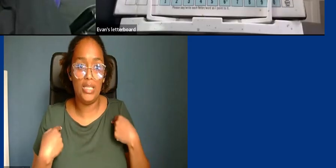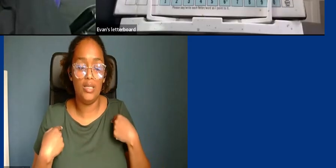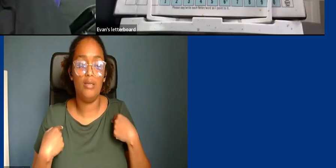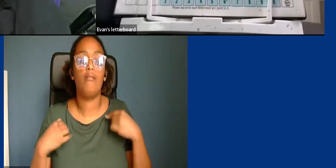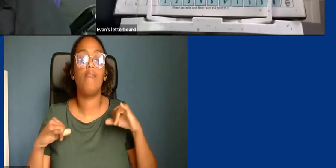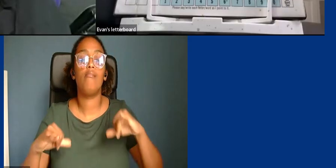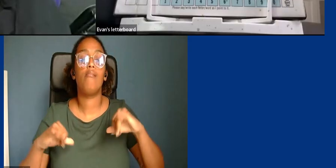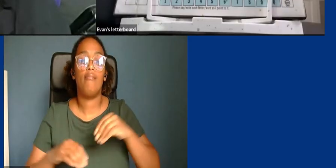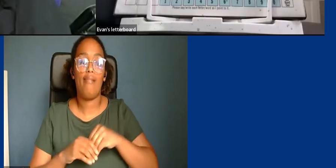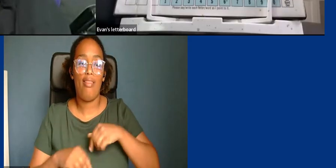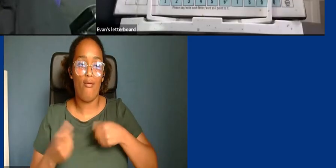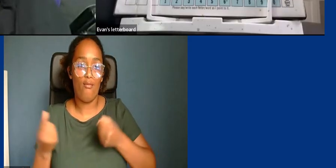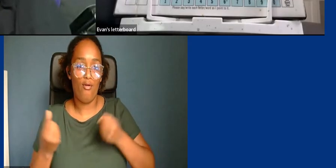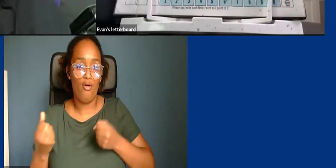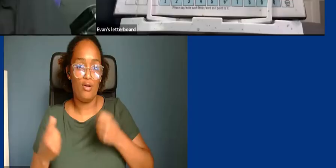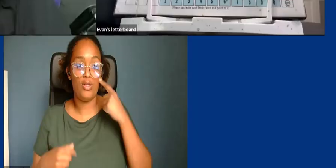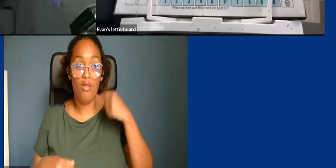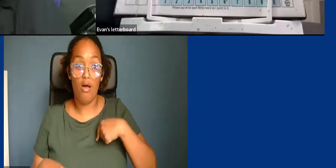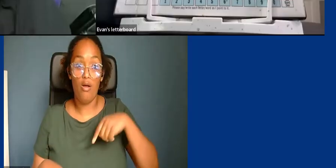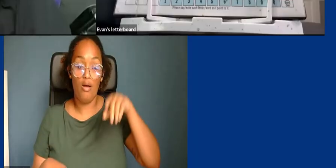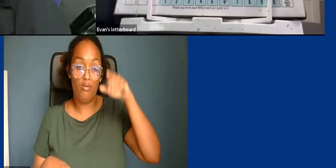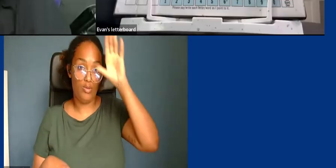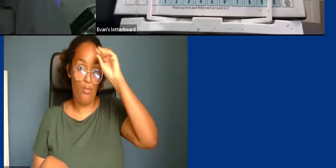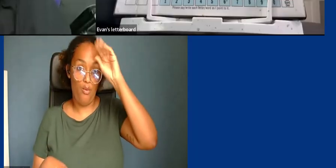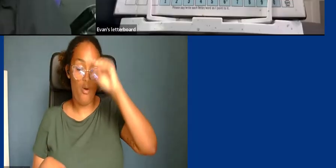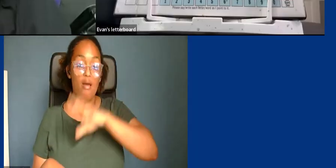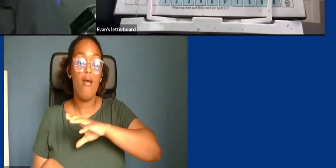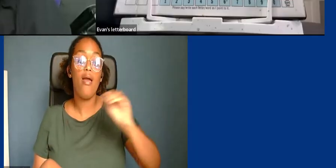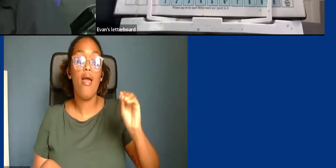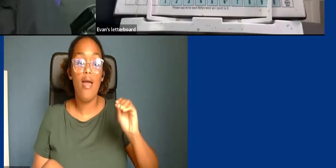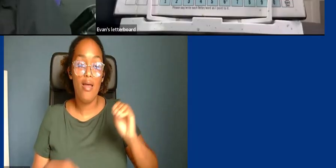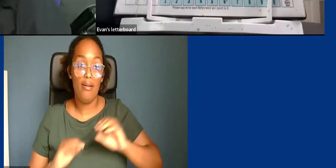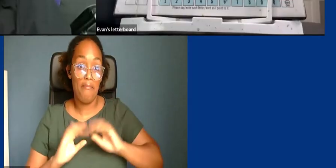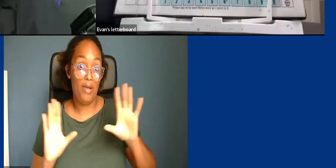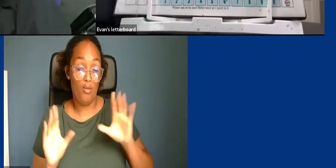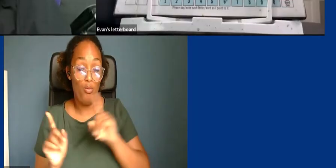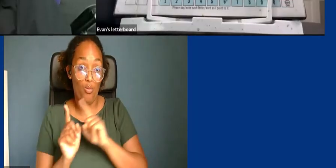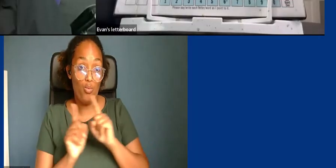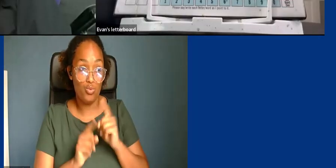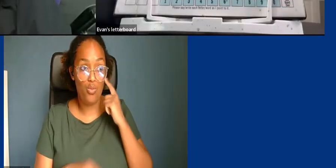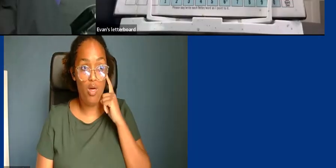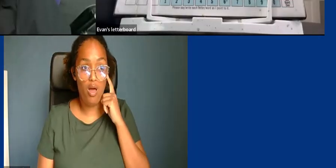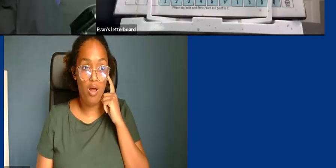thought I was a boy, and that she apparently thought she was warding off some imminent